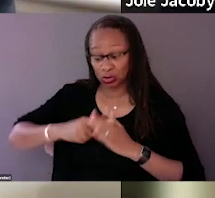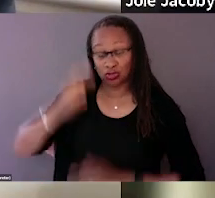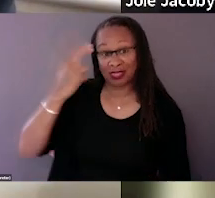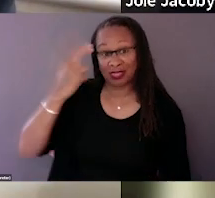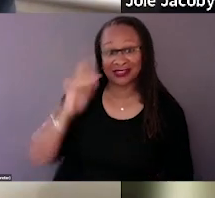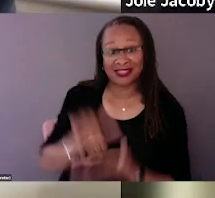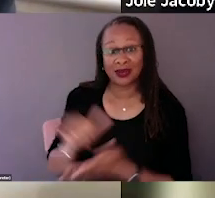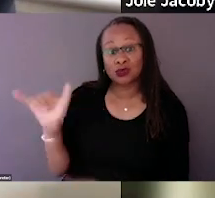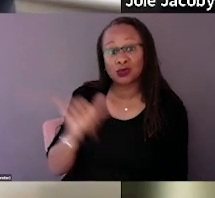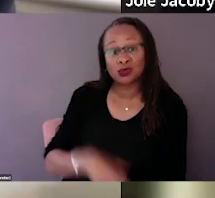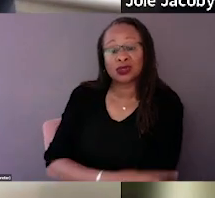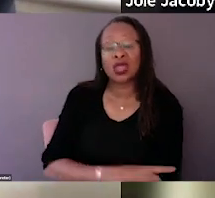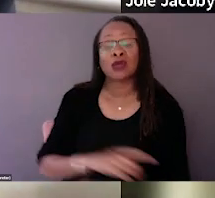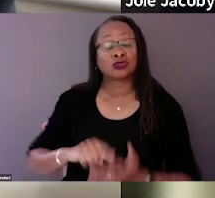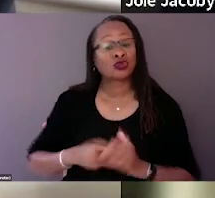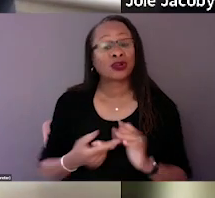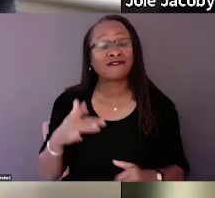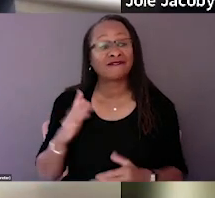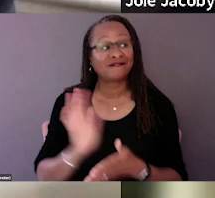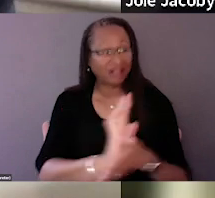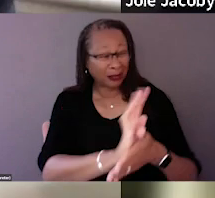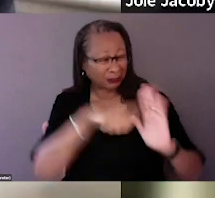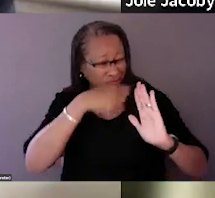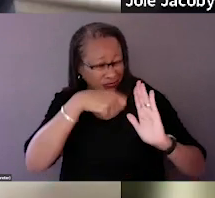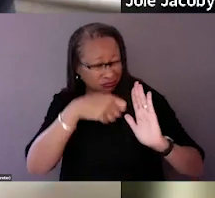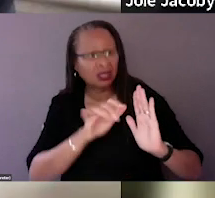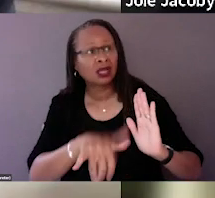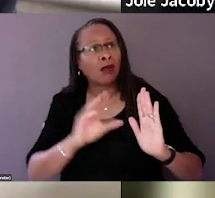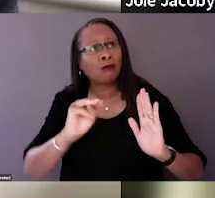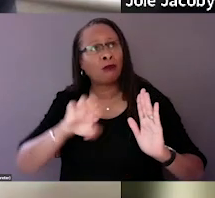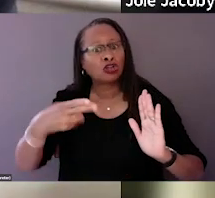We started filming in March and April of 2023,